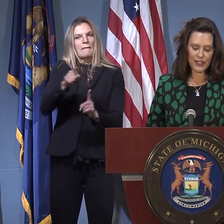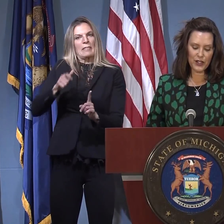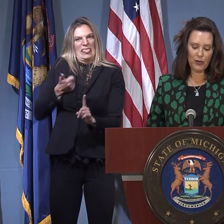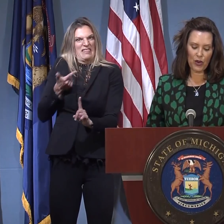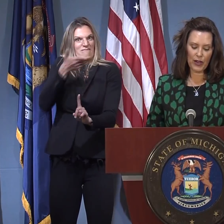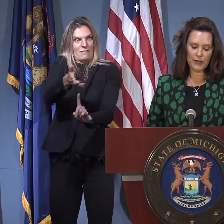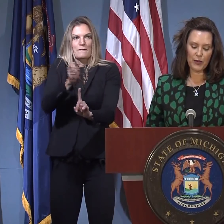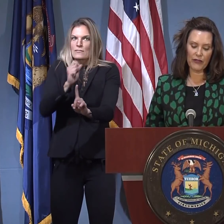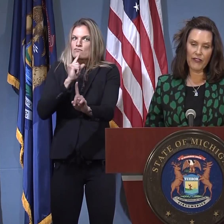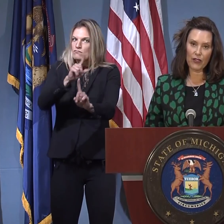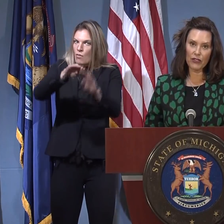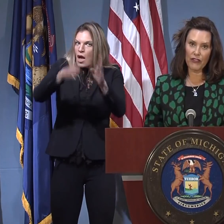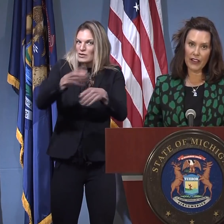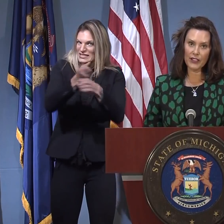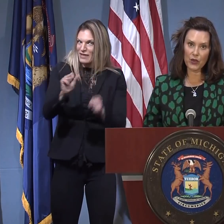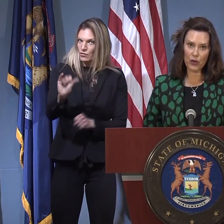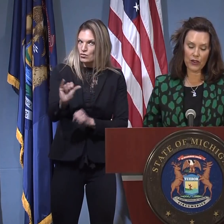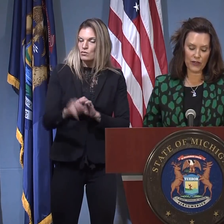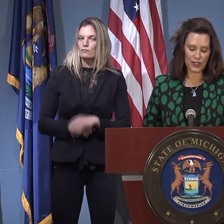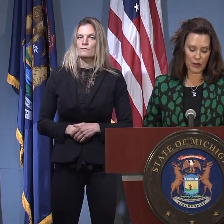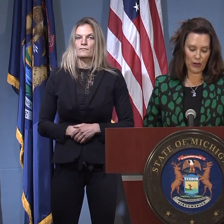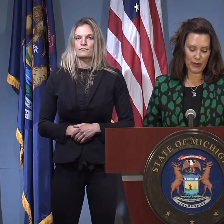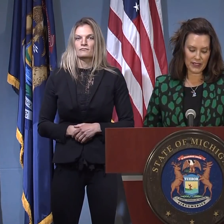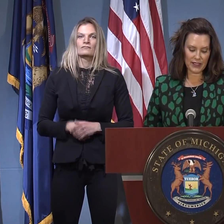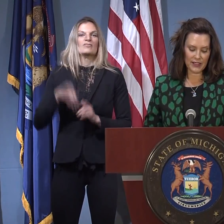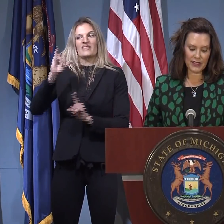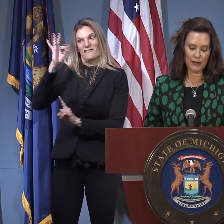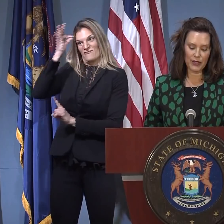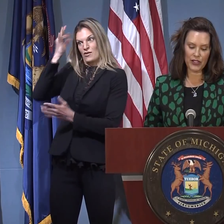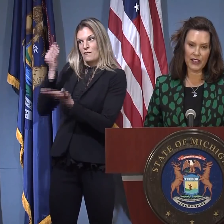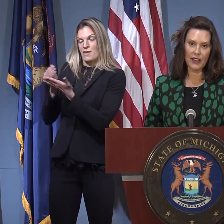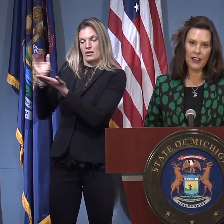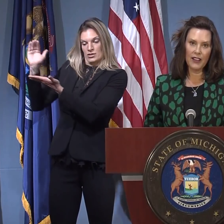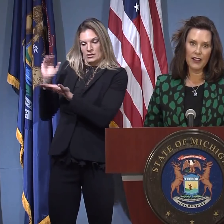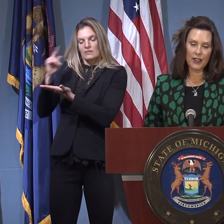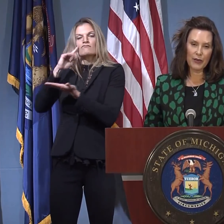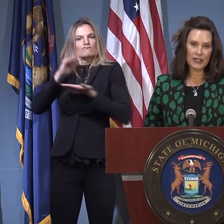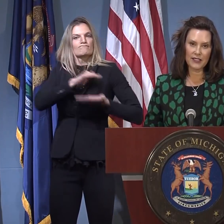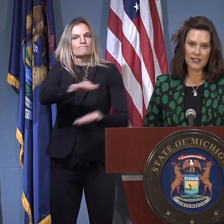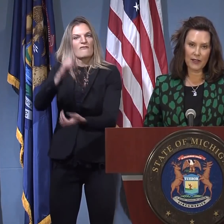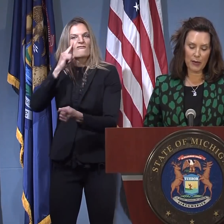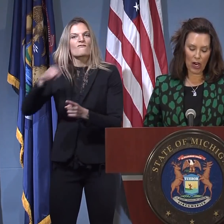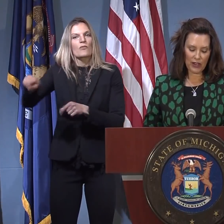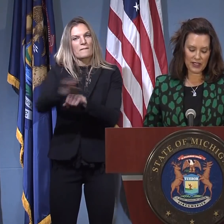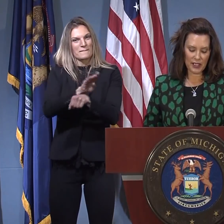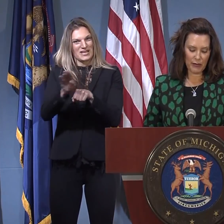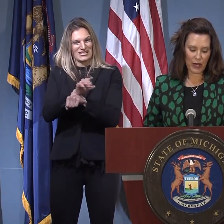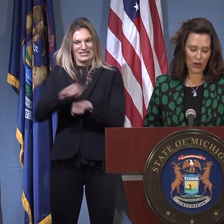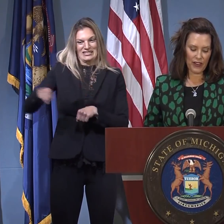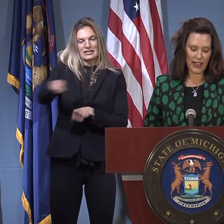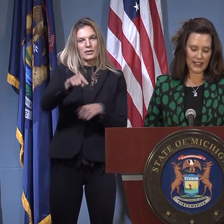WORKERS IN THE FOOD SUPPLY HERE IN MICHIGAN. TOWING, THOSE WITH PROGRAMS PUT FEDERAL FUNDING TO WORK FOR